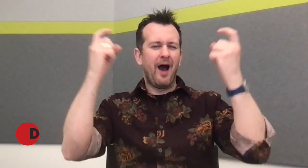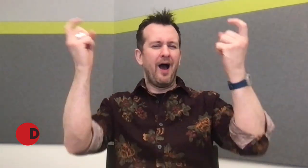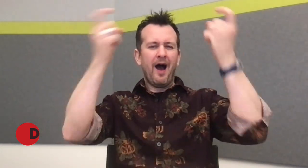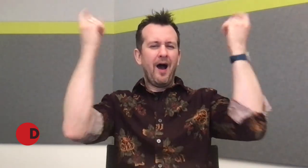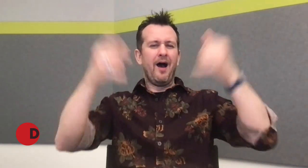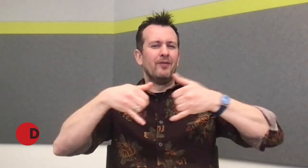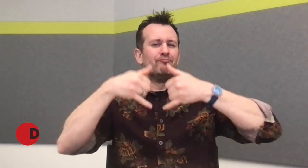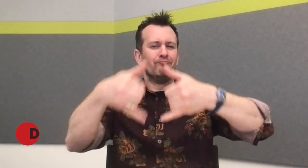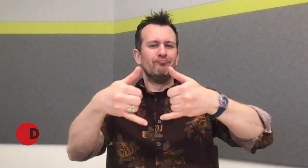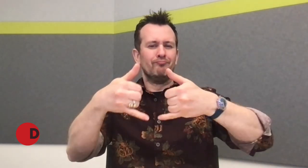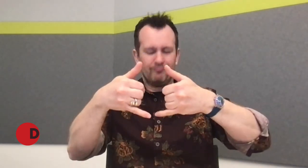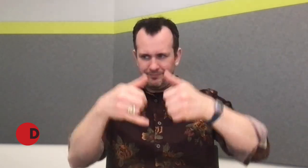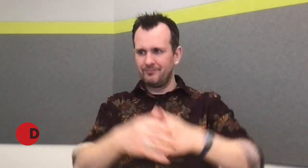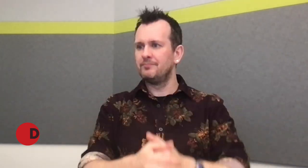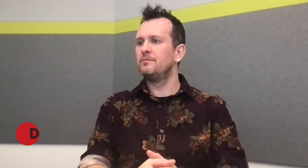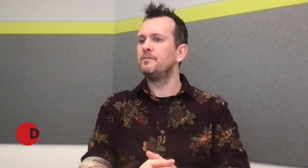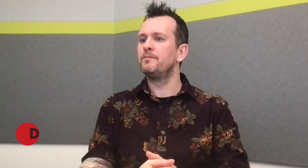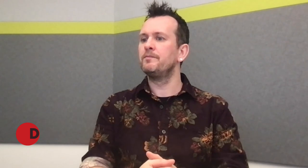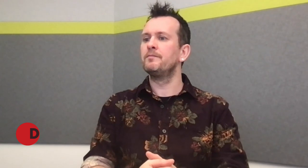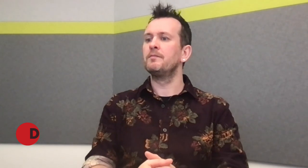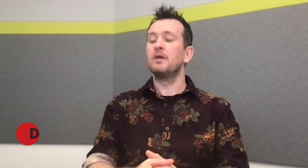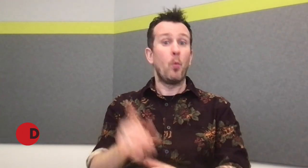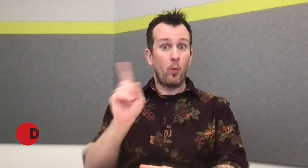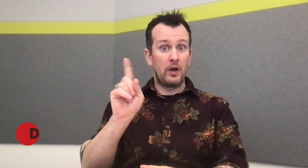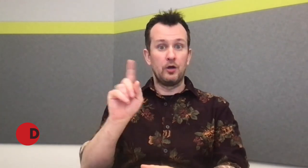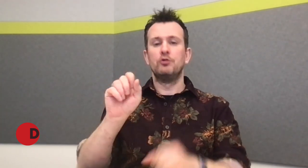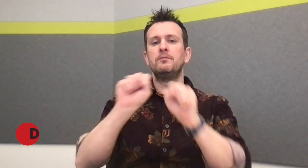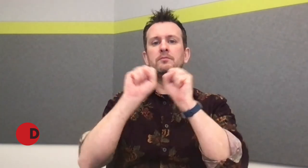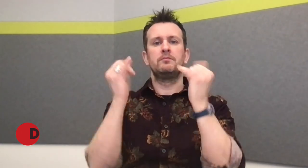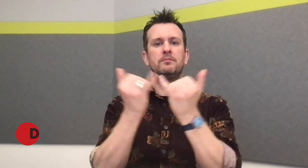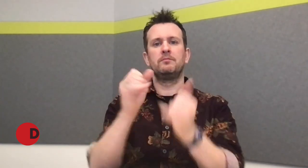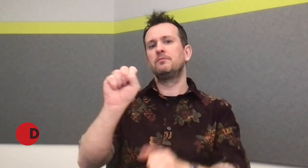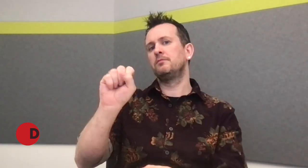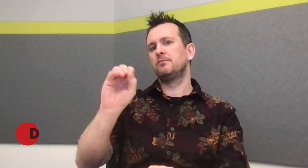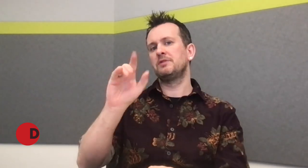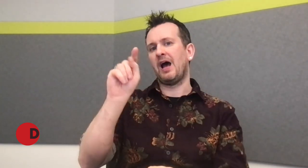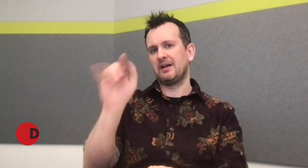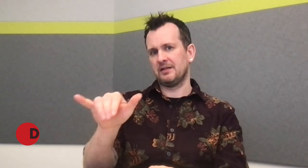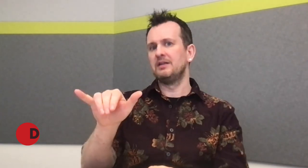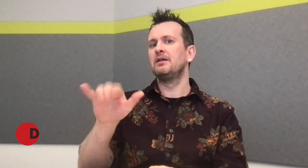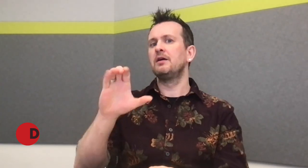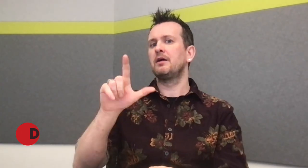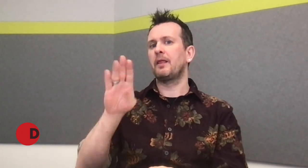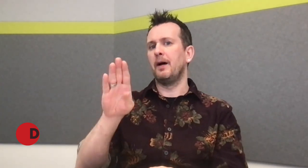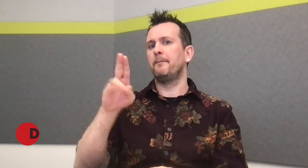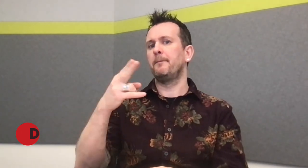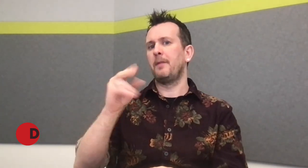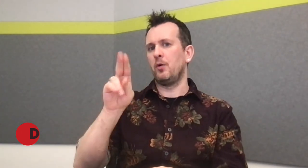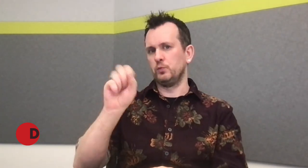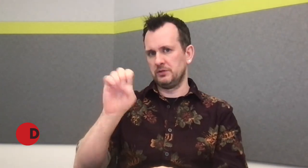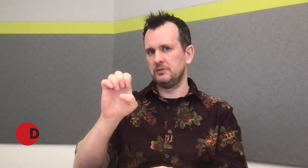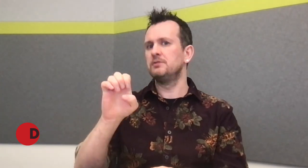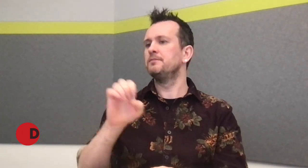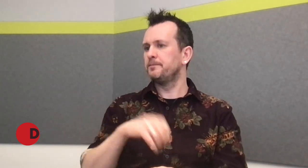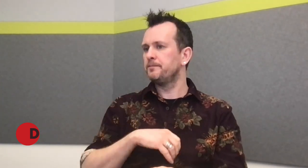at the Society Clubhouse. The winners of the short film pitch